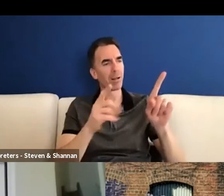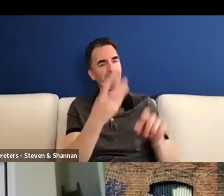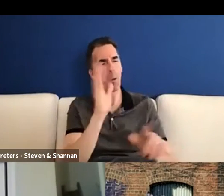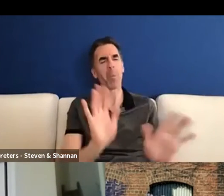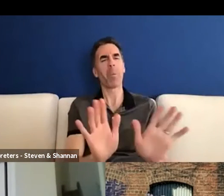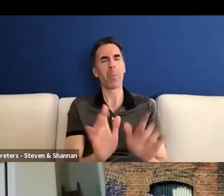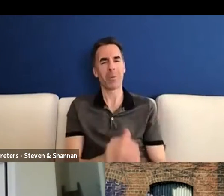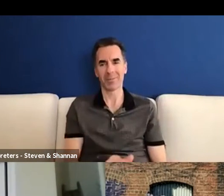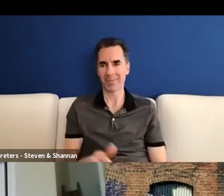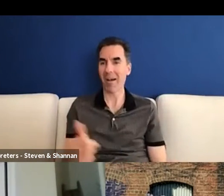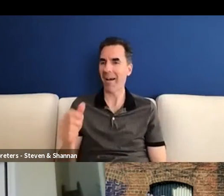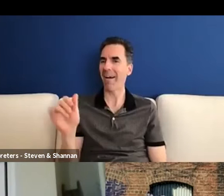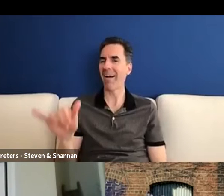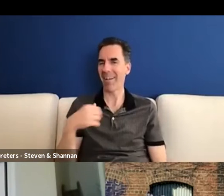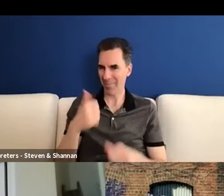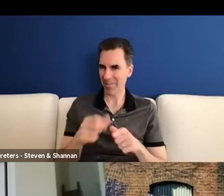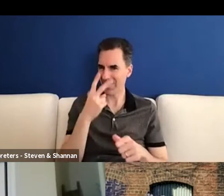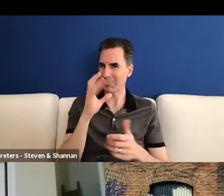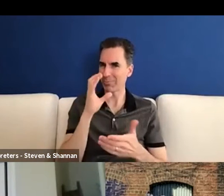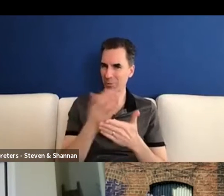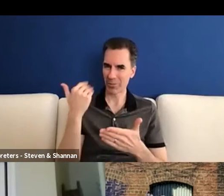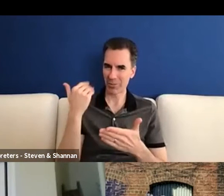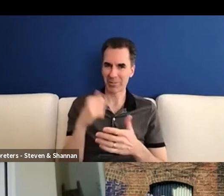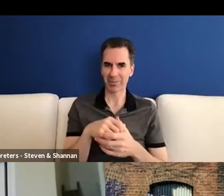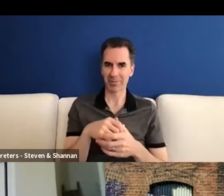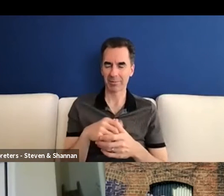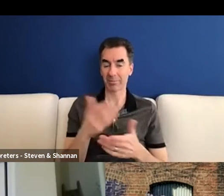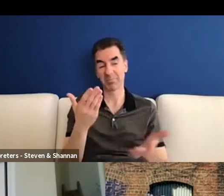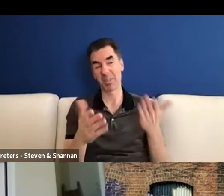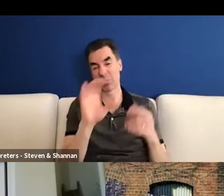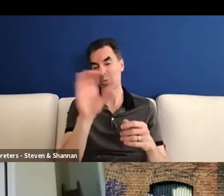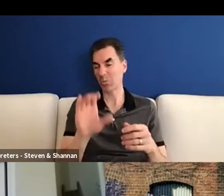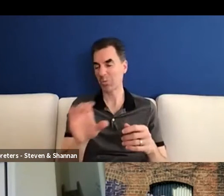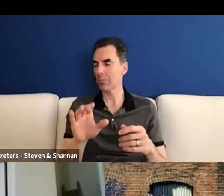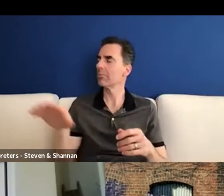Unknown: Okay, well, Jodie Steeley: I got a zoom setting. Jason, what's your diagnosis?